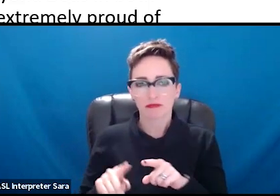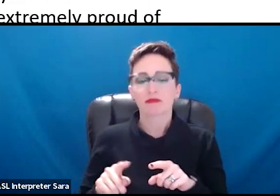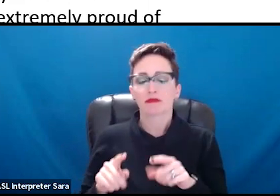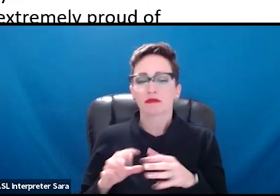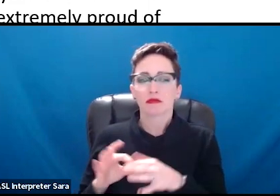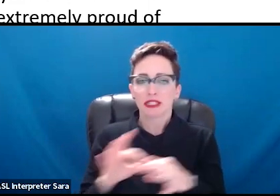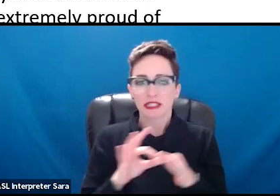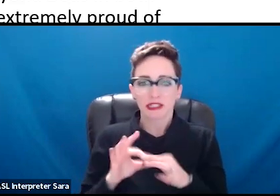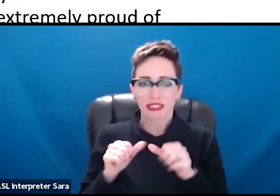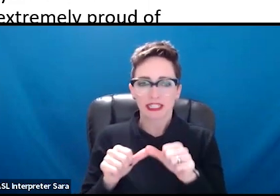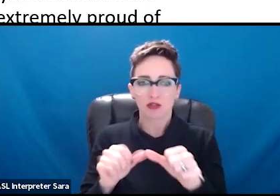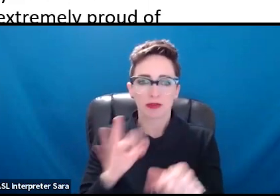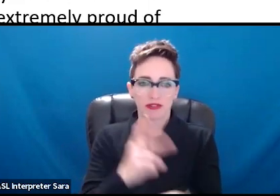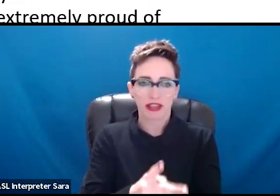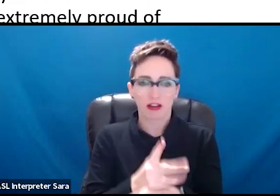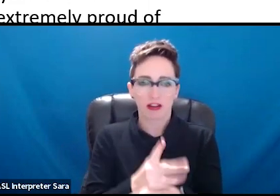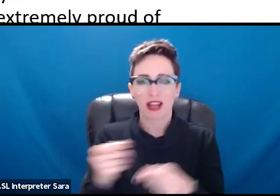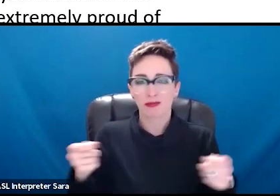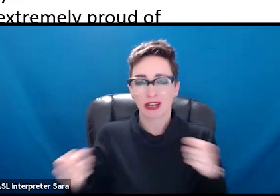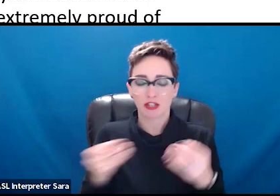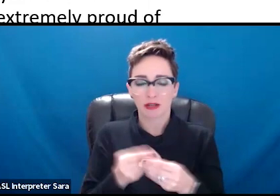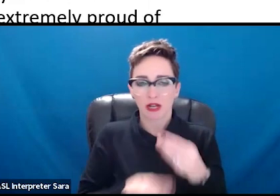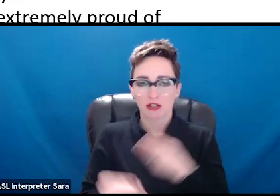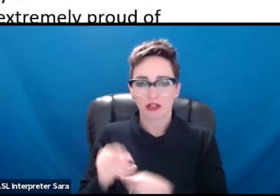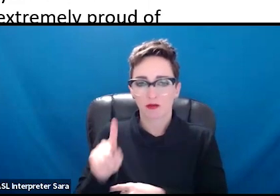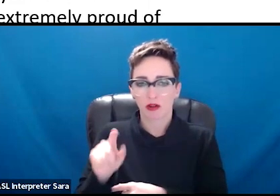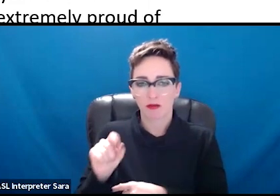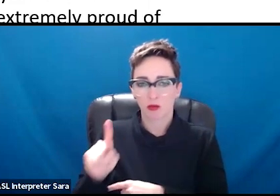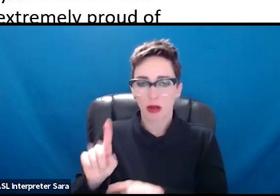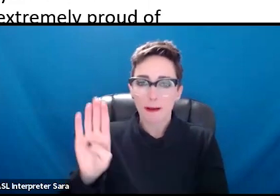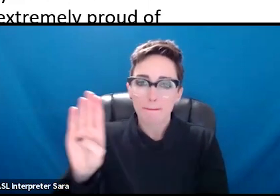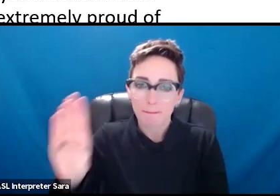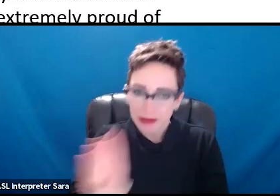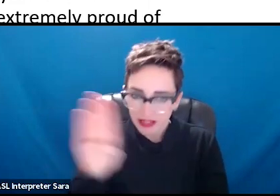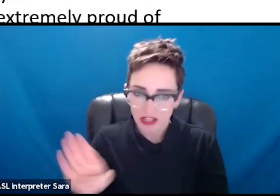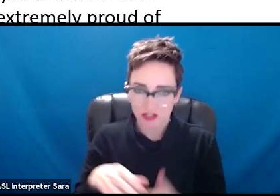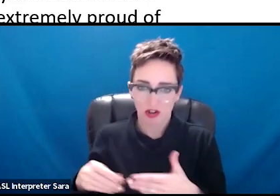and managing a budget of approximately $1.1 billion, covering